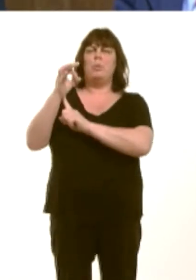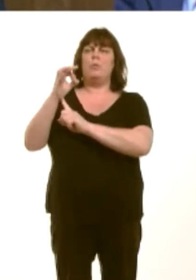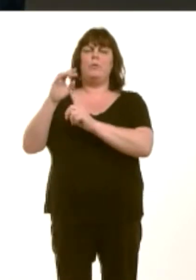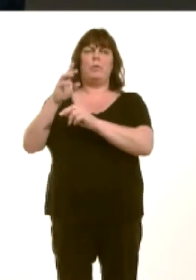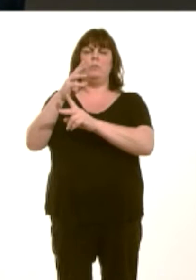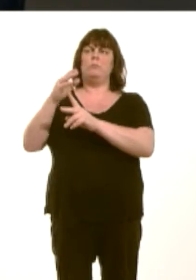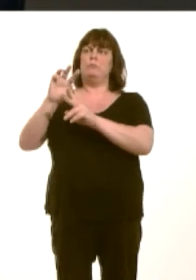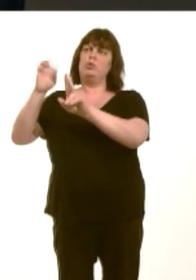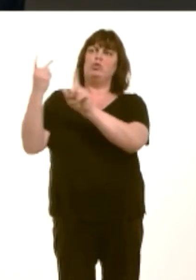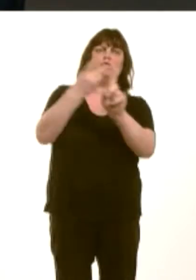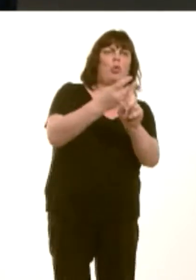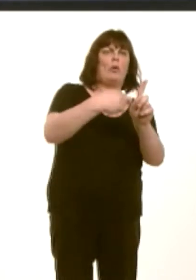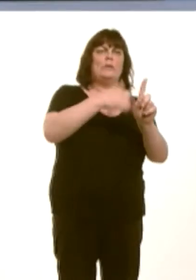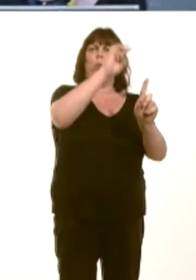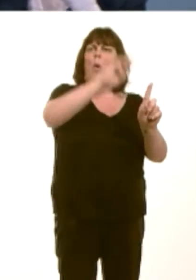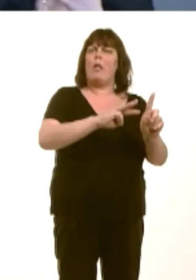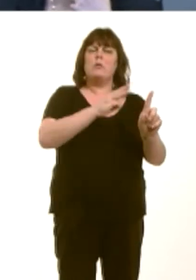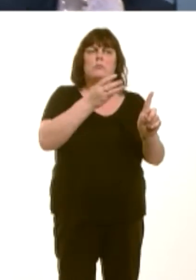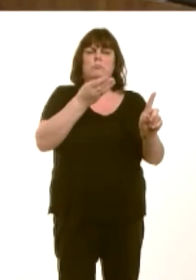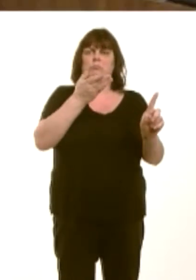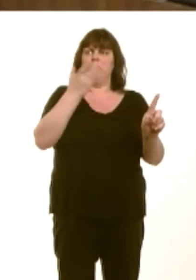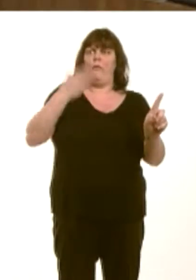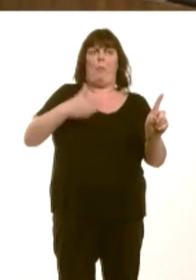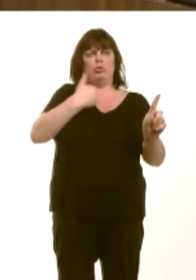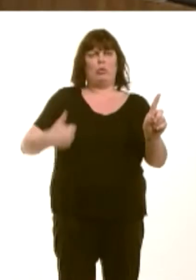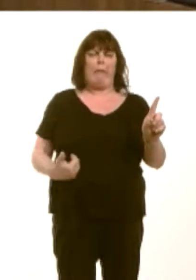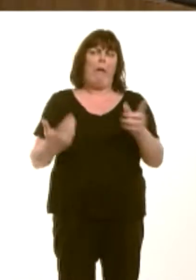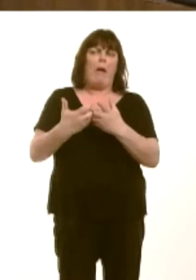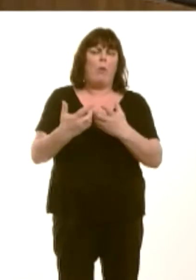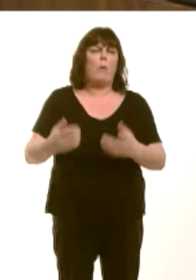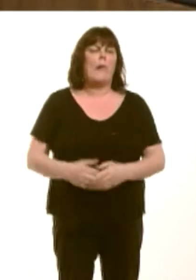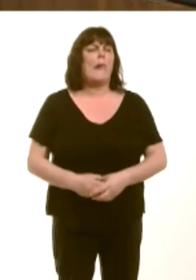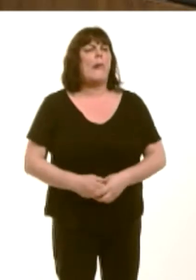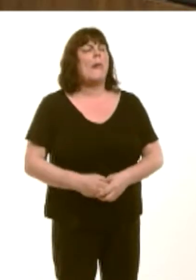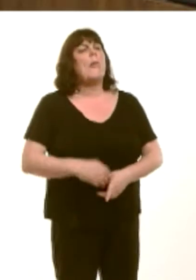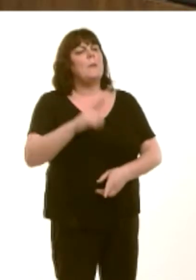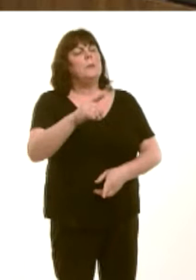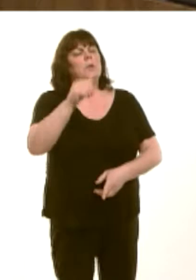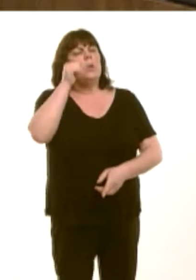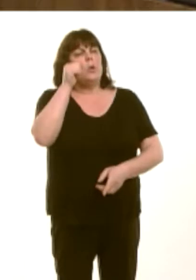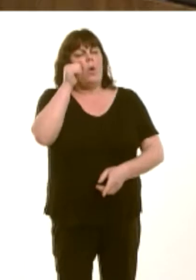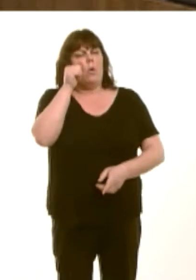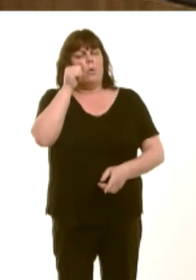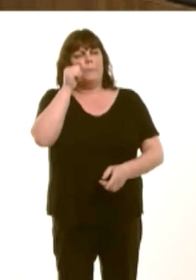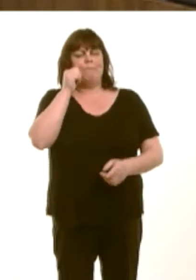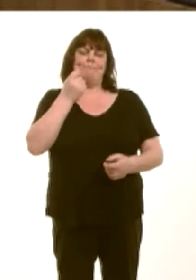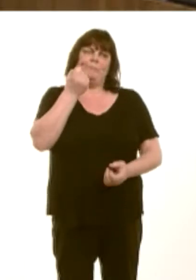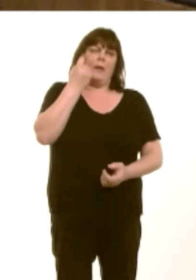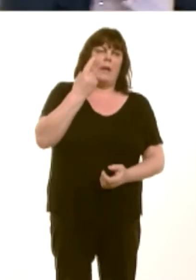William Graham: Thank you very much for your reply, First Minister. You will know that the suggestion is that Chinese outward global investment for the